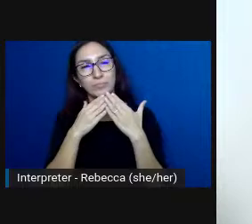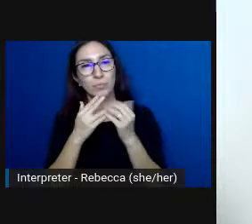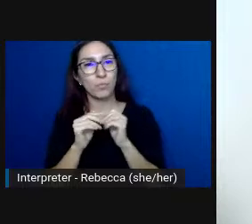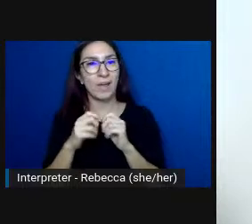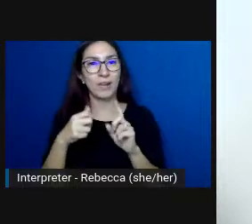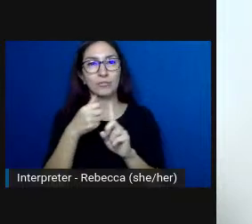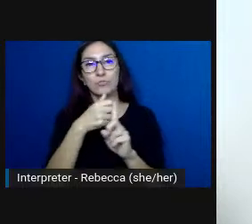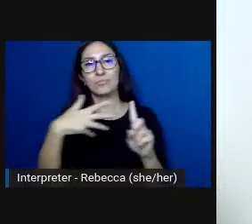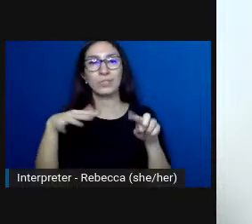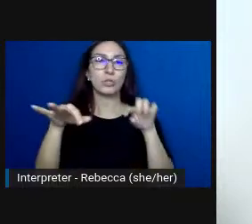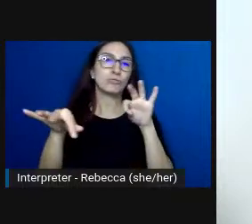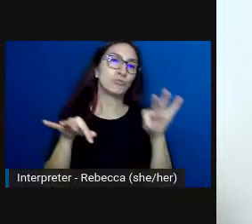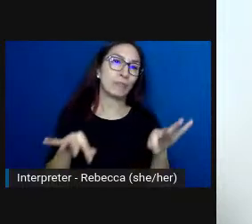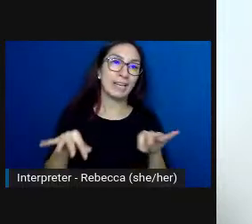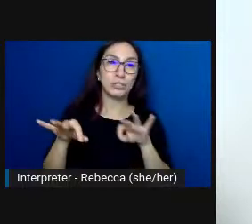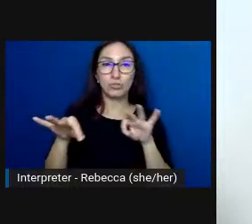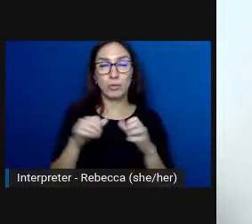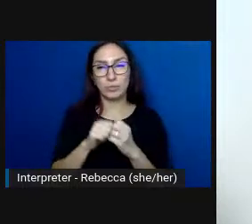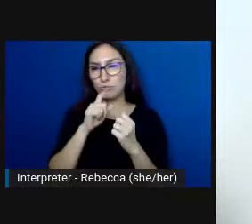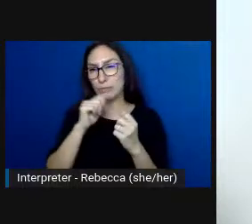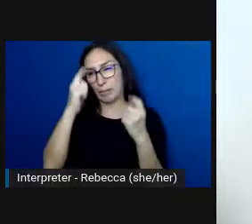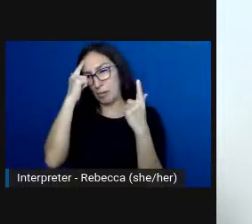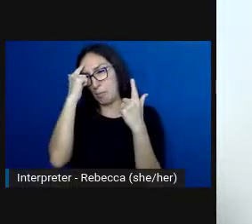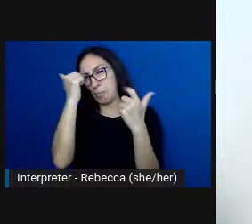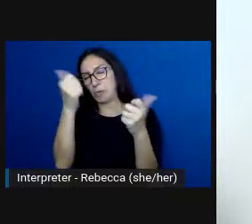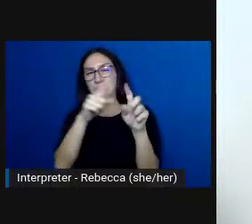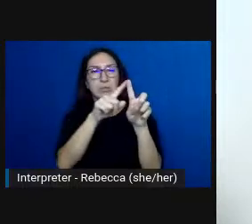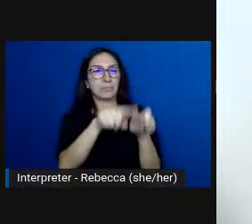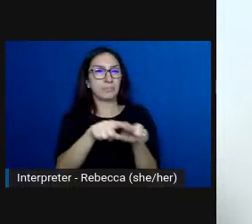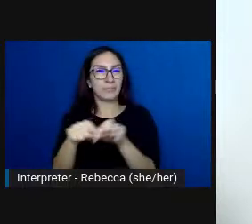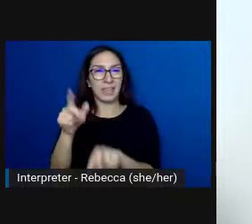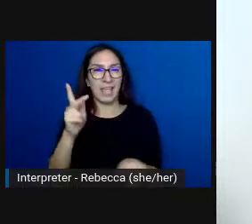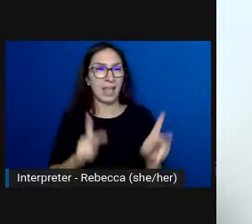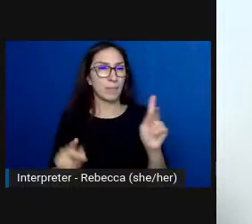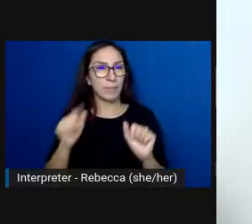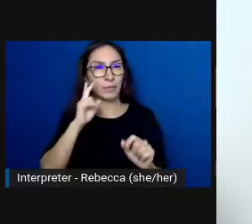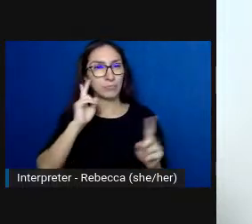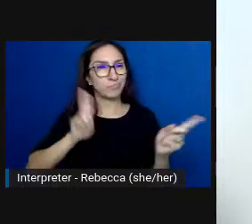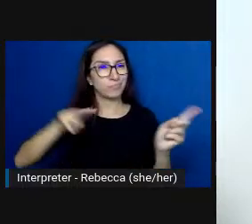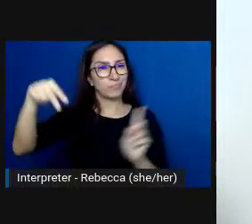I have found from personal experience that when writing descriptions